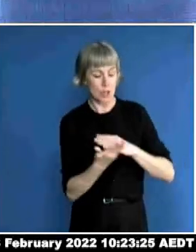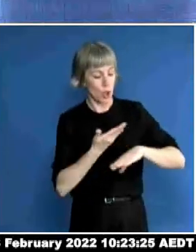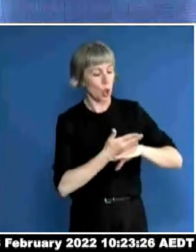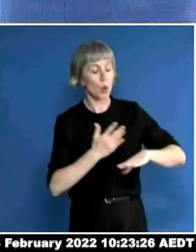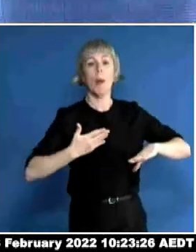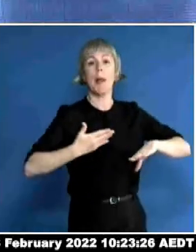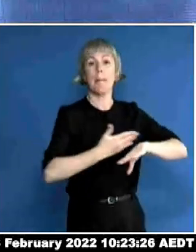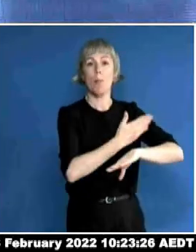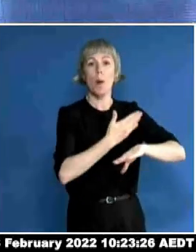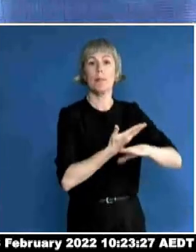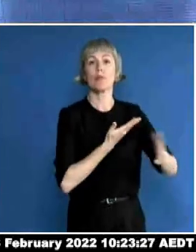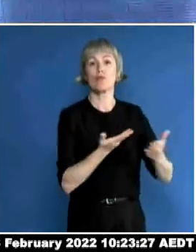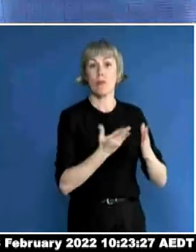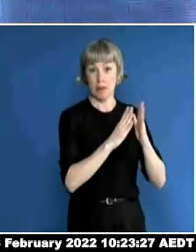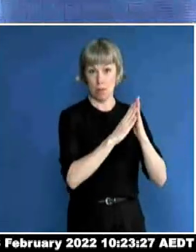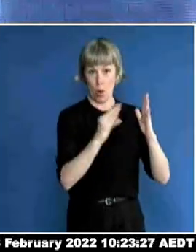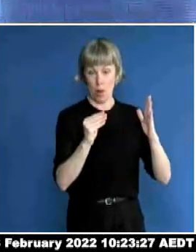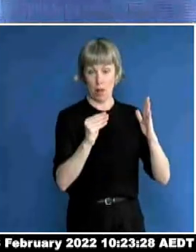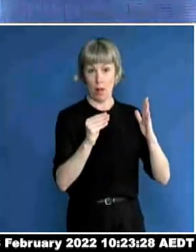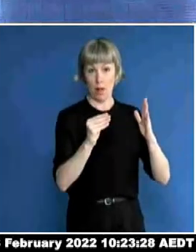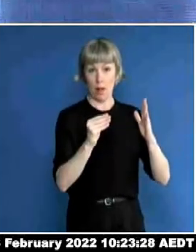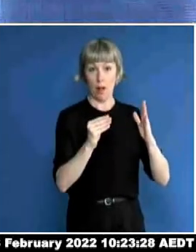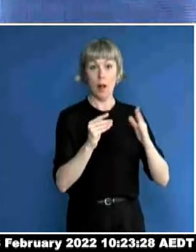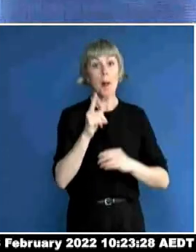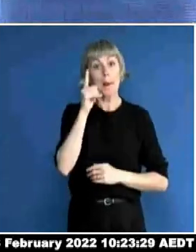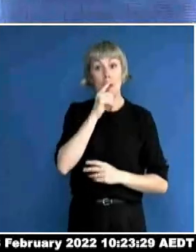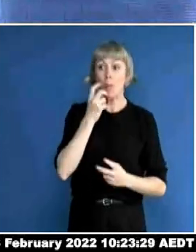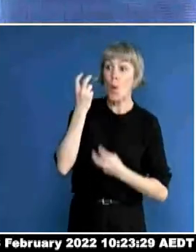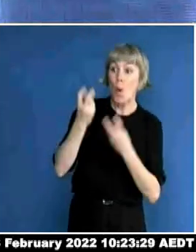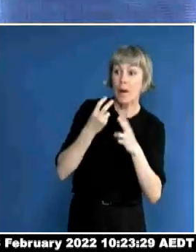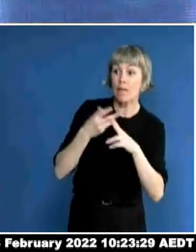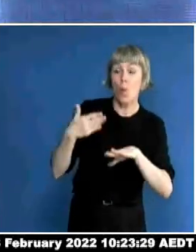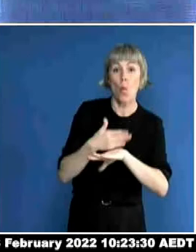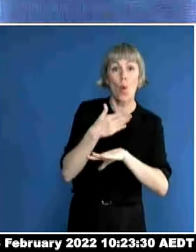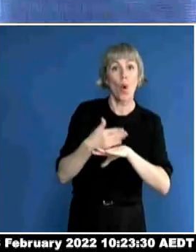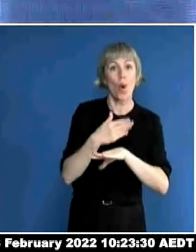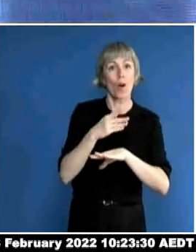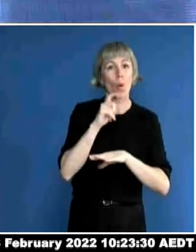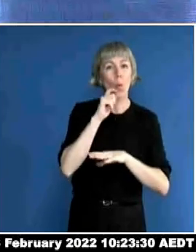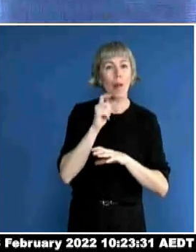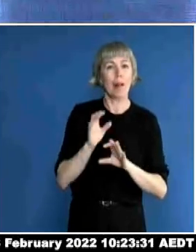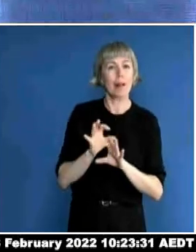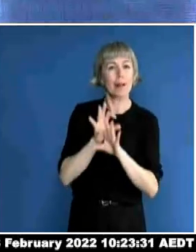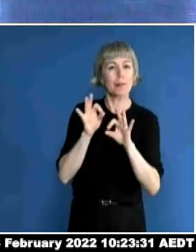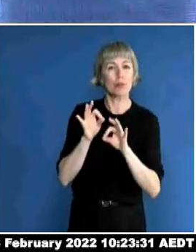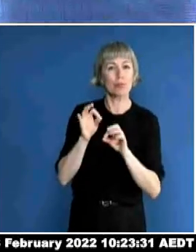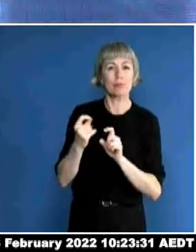receive personalised service options to assist them to find a job via the digital